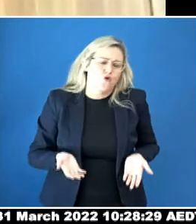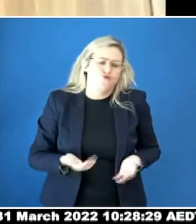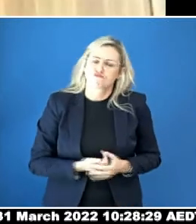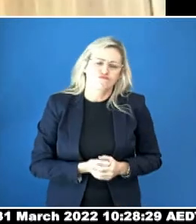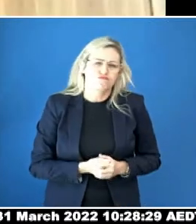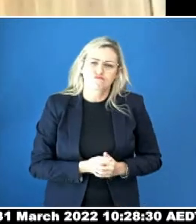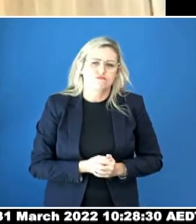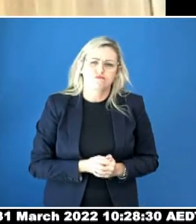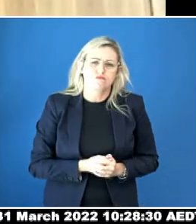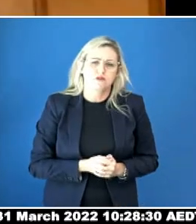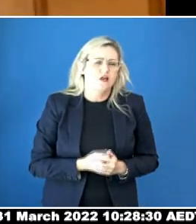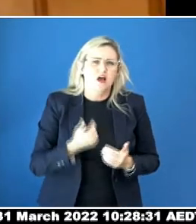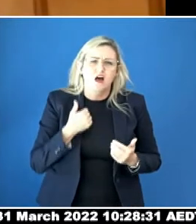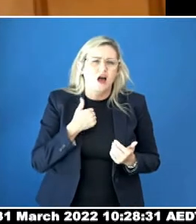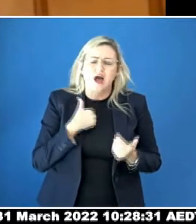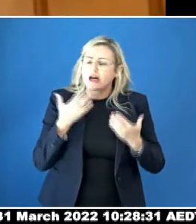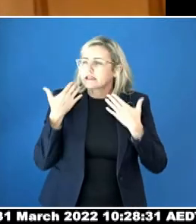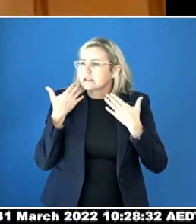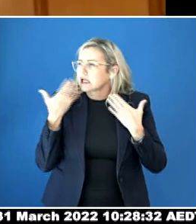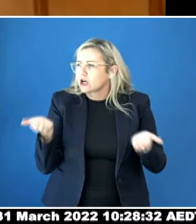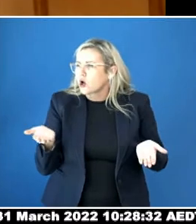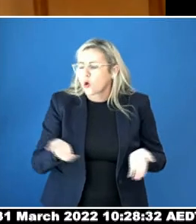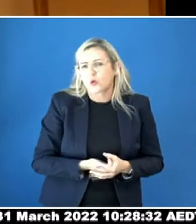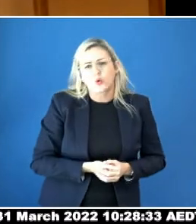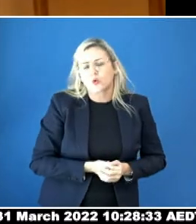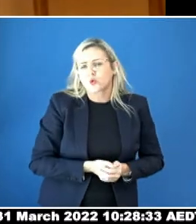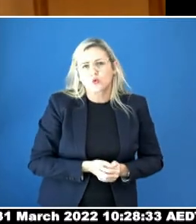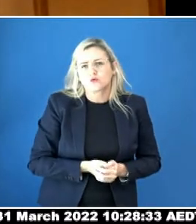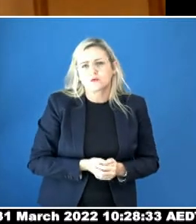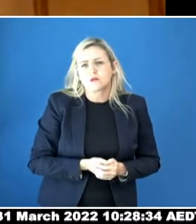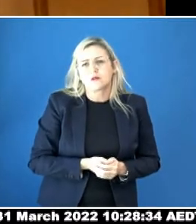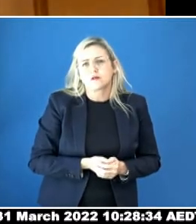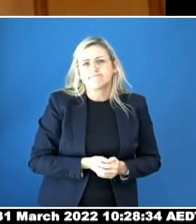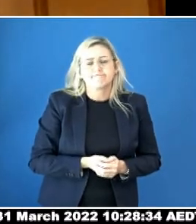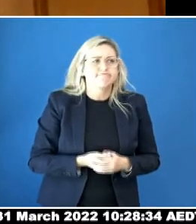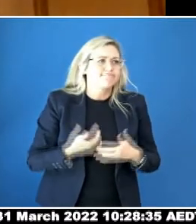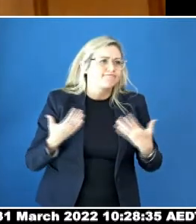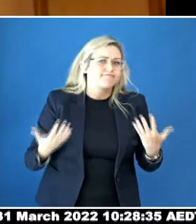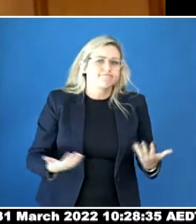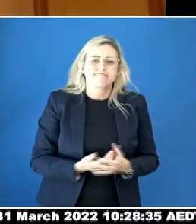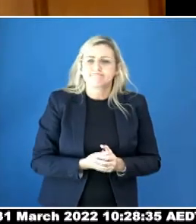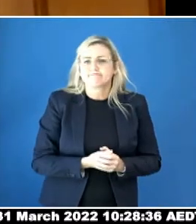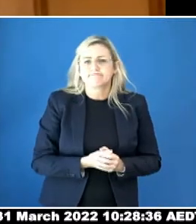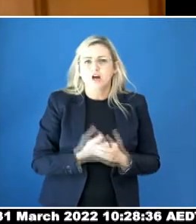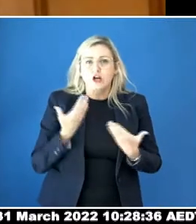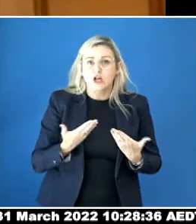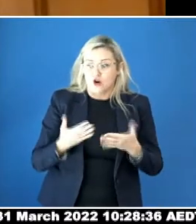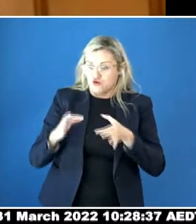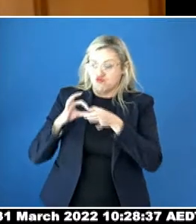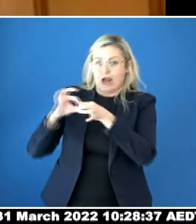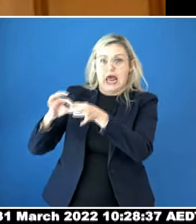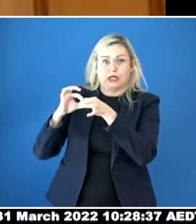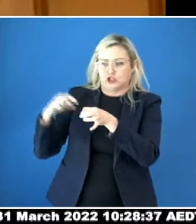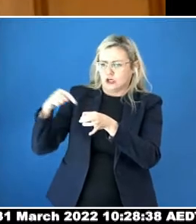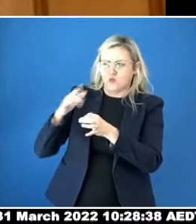Right. And I didn't know what relationship was, should be friendship, like